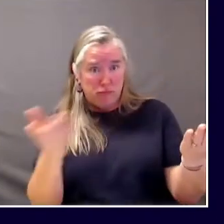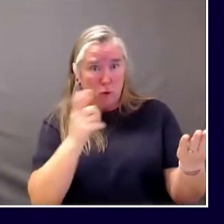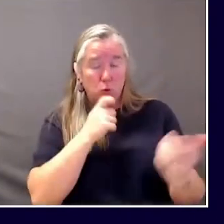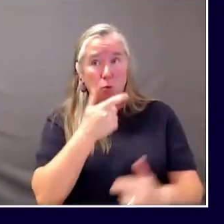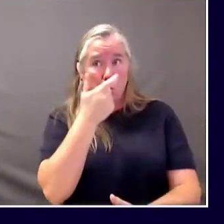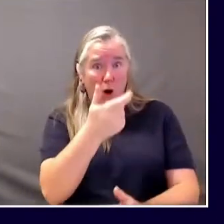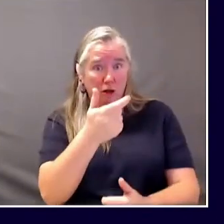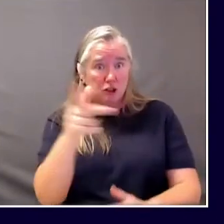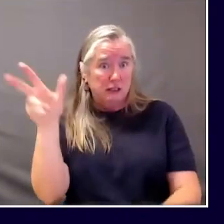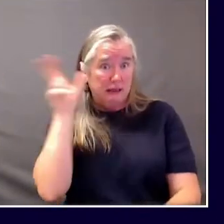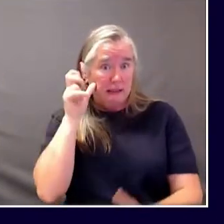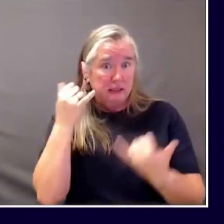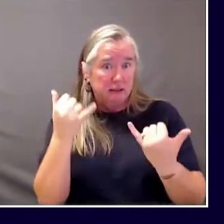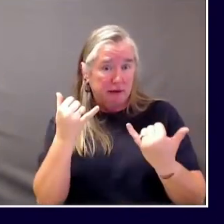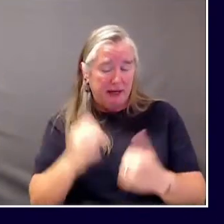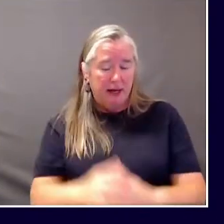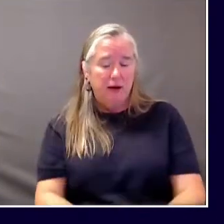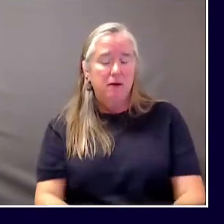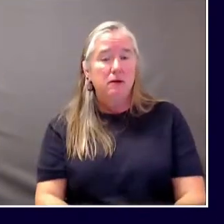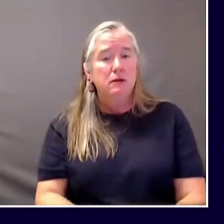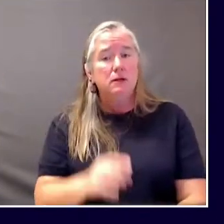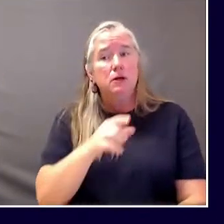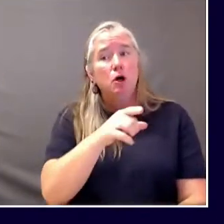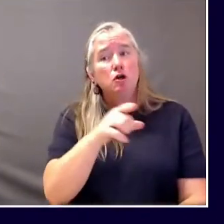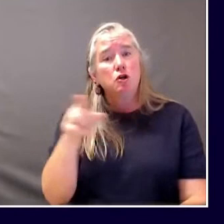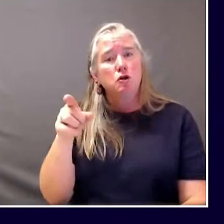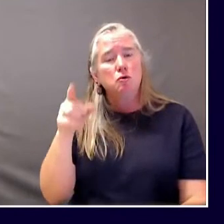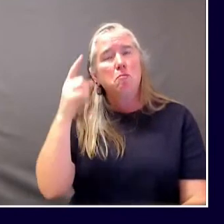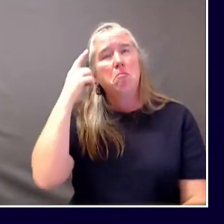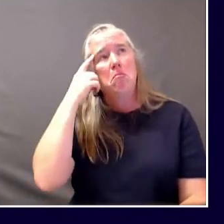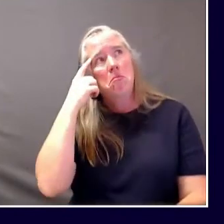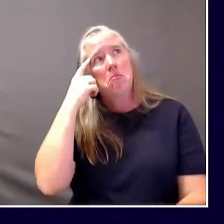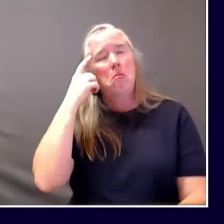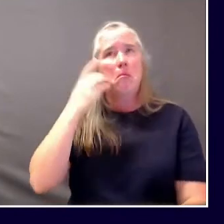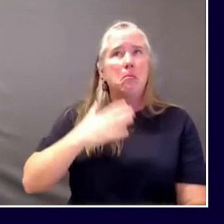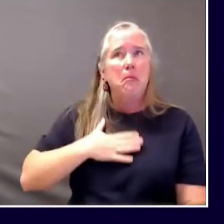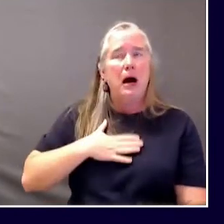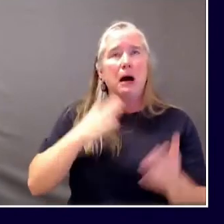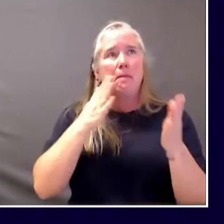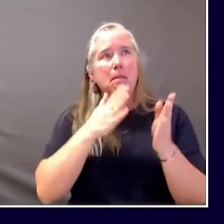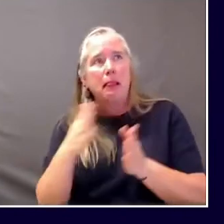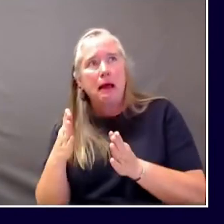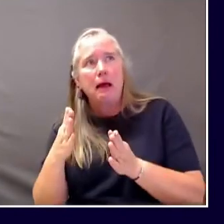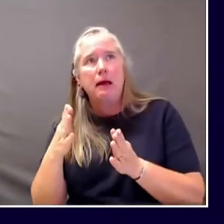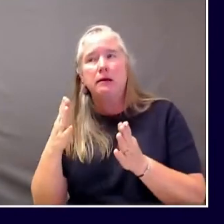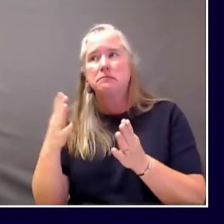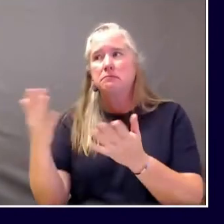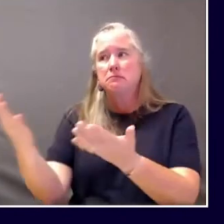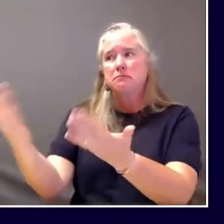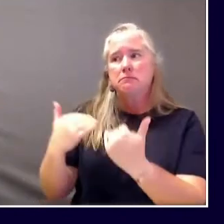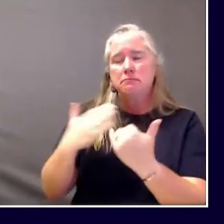making decisions about what to